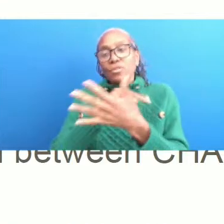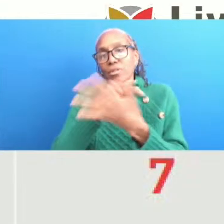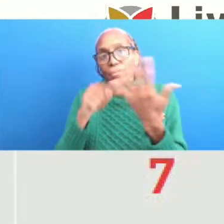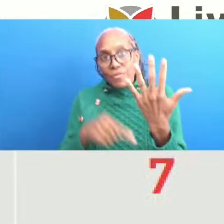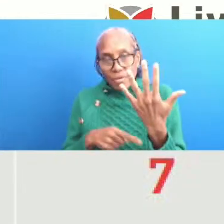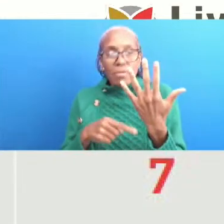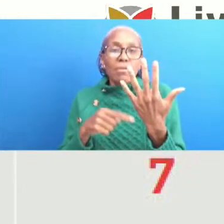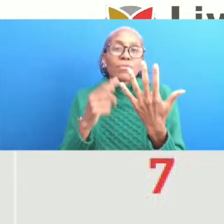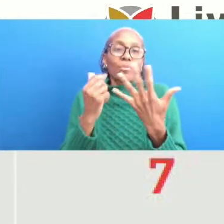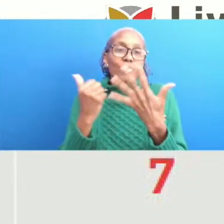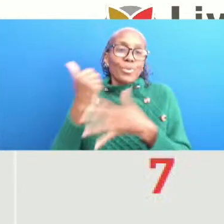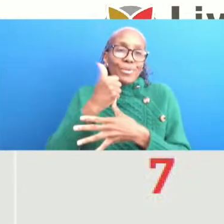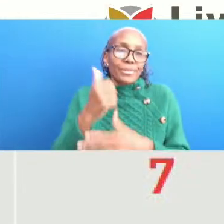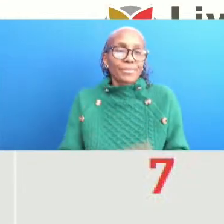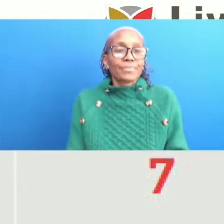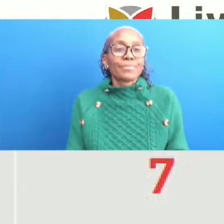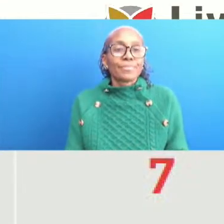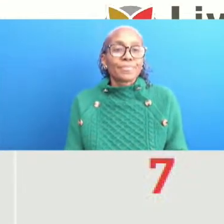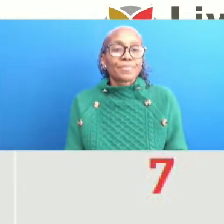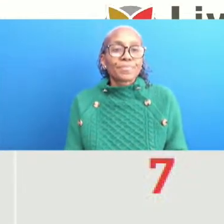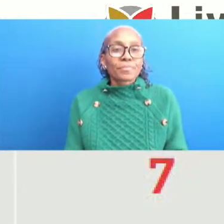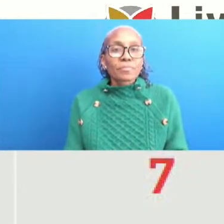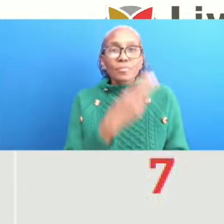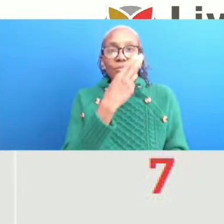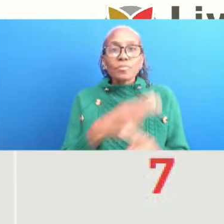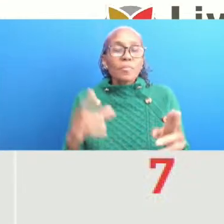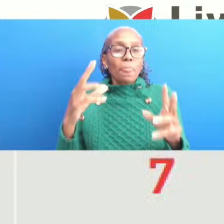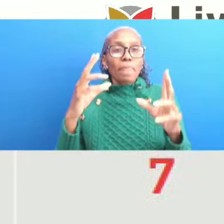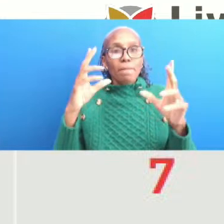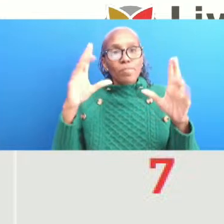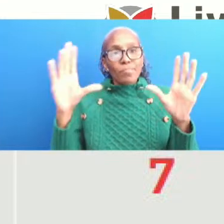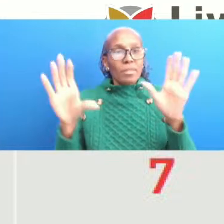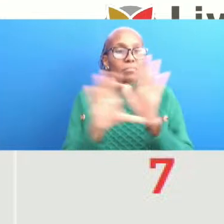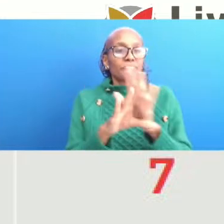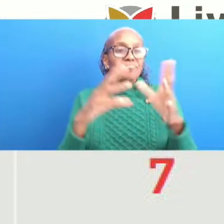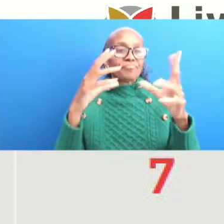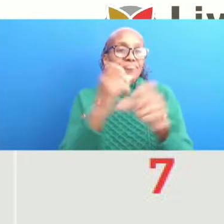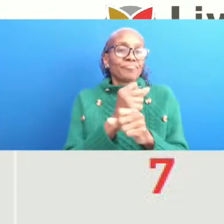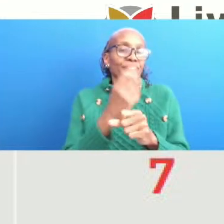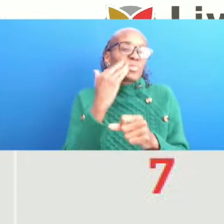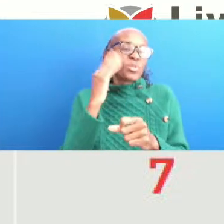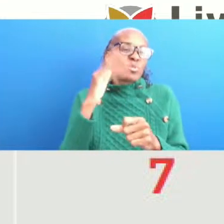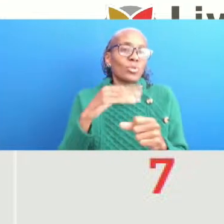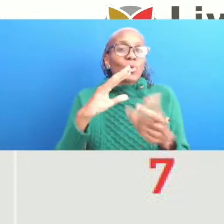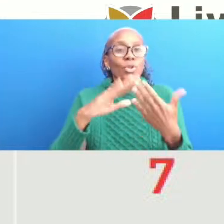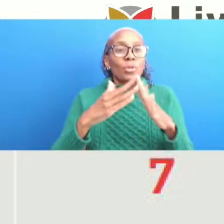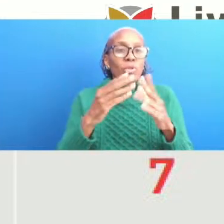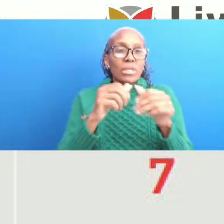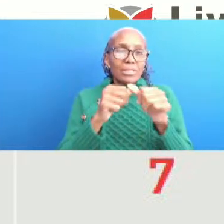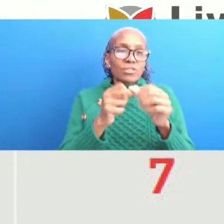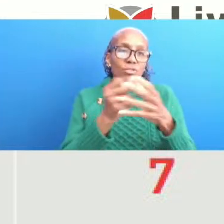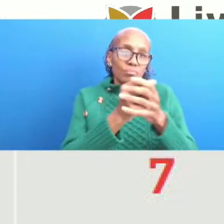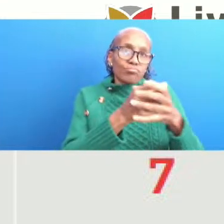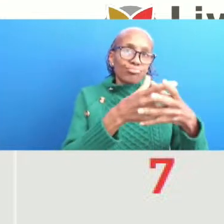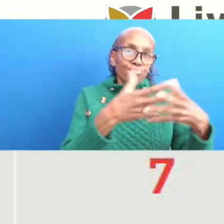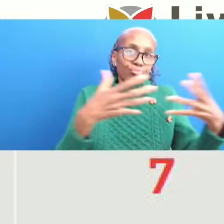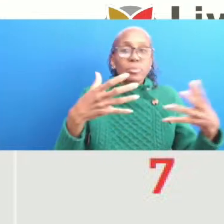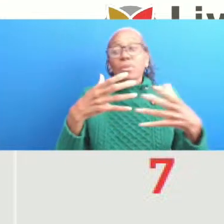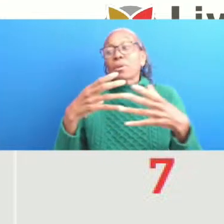METRICS ASSOCIATED WITH EACH ONE OF OUR FIVE LEVEL